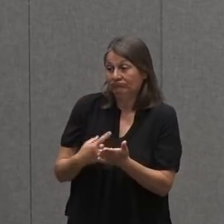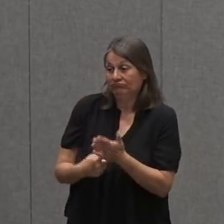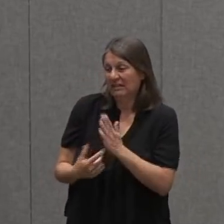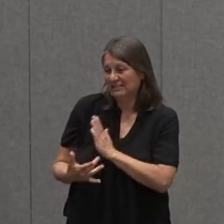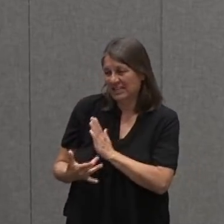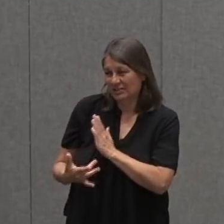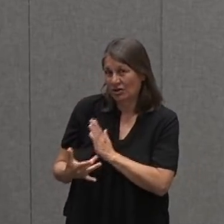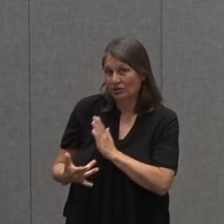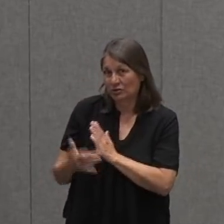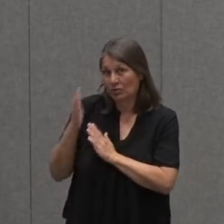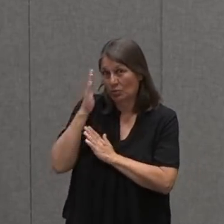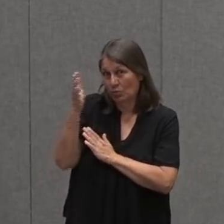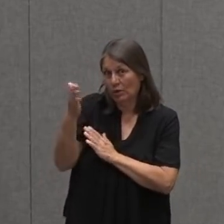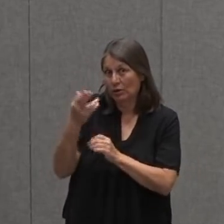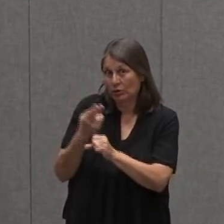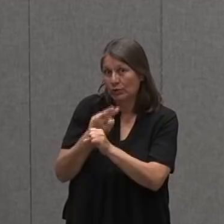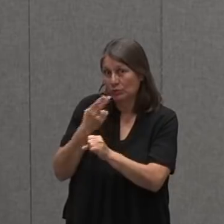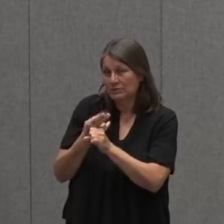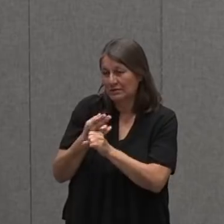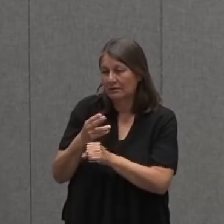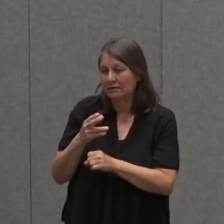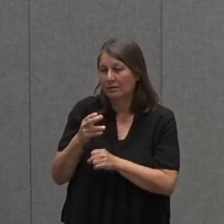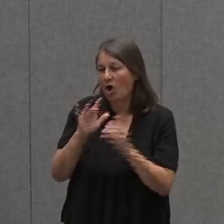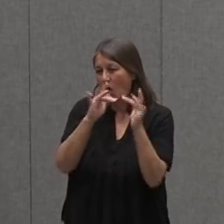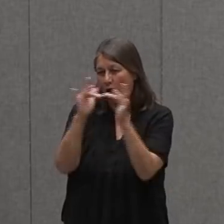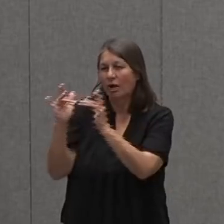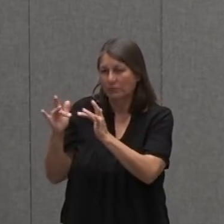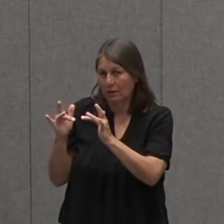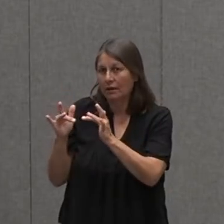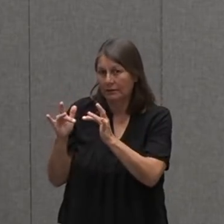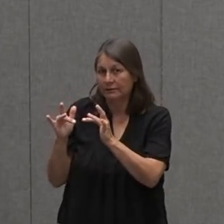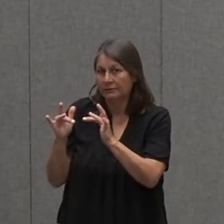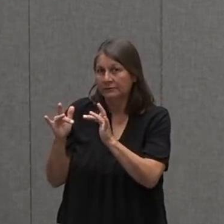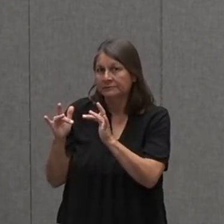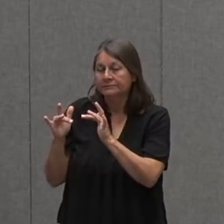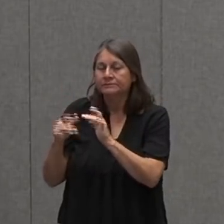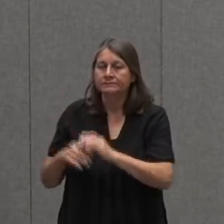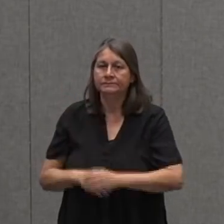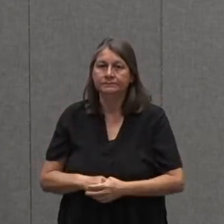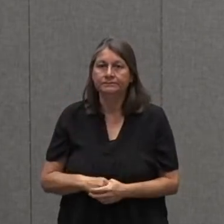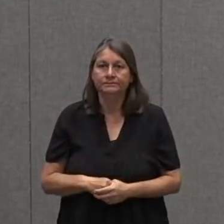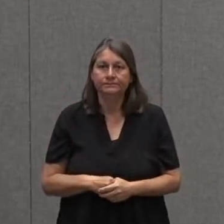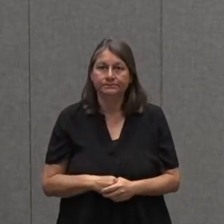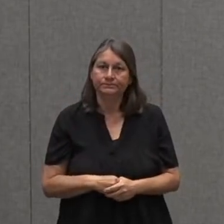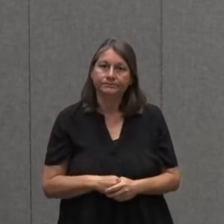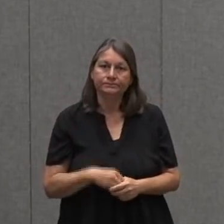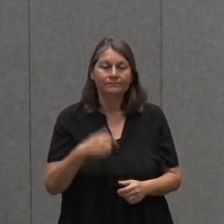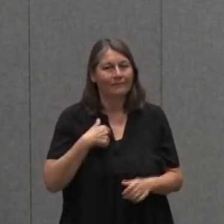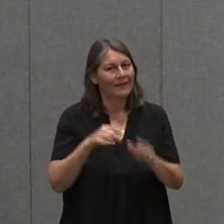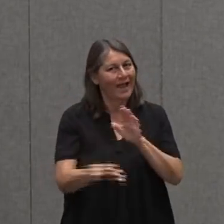using our resources online to find information today. So I found some pictures, and we'll see how this